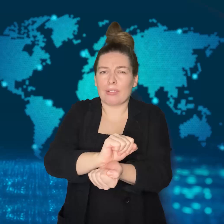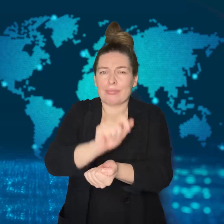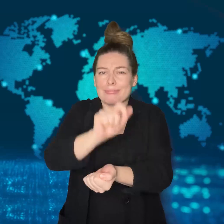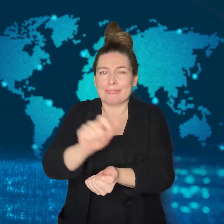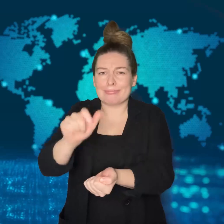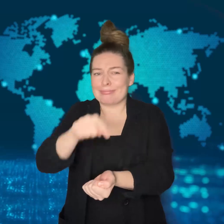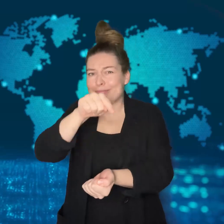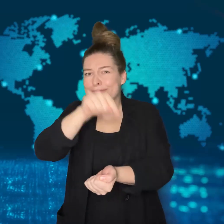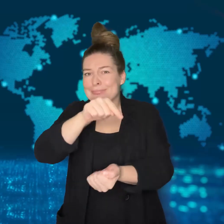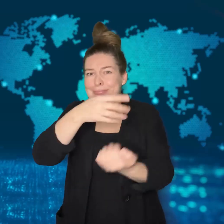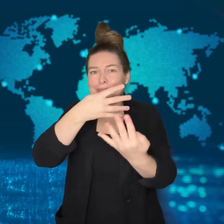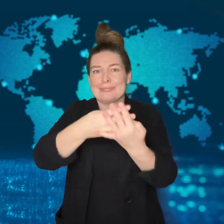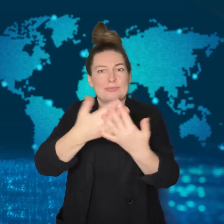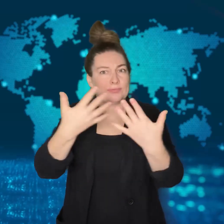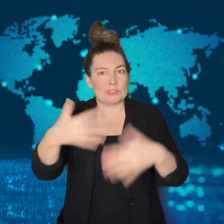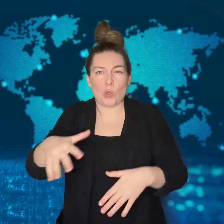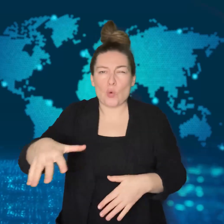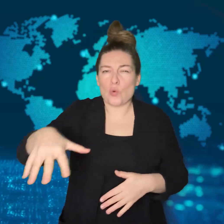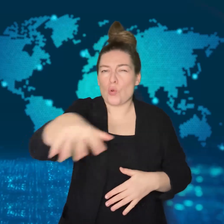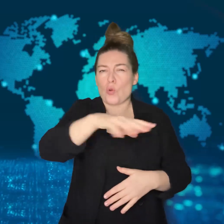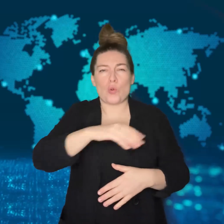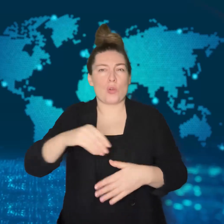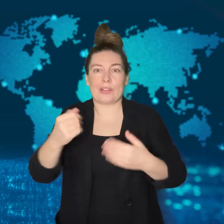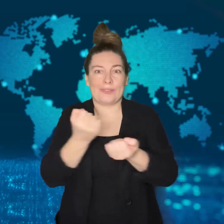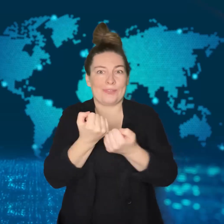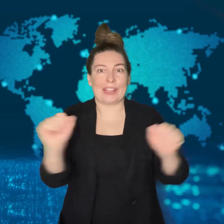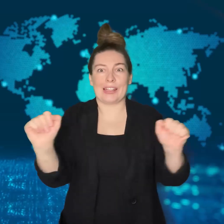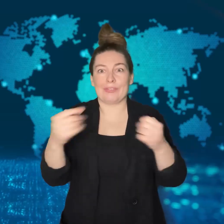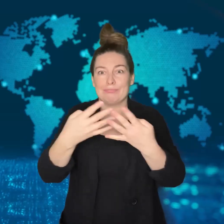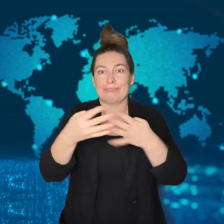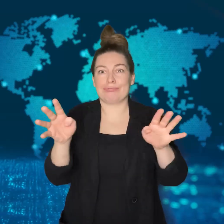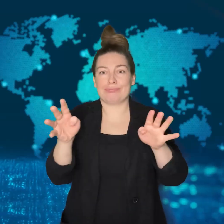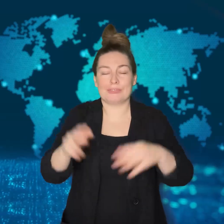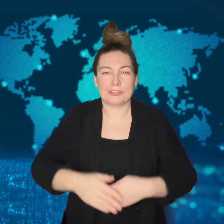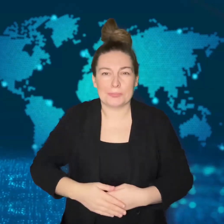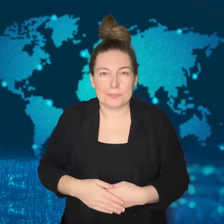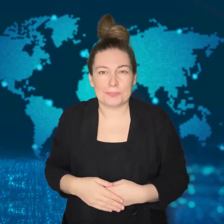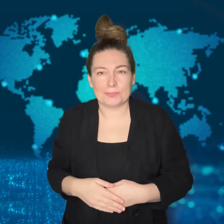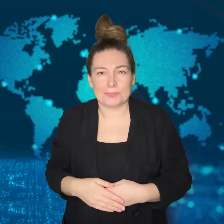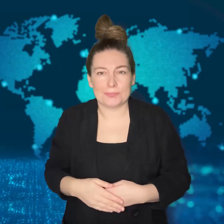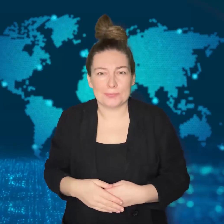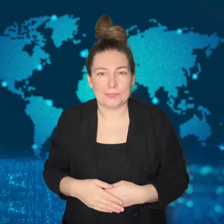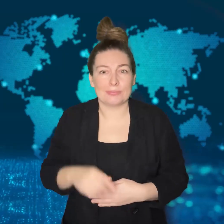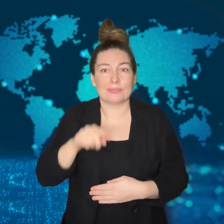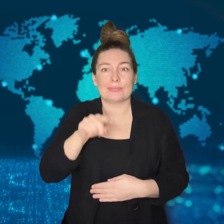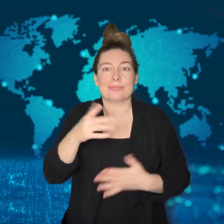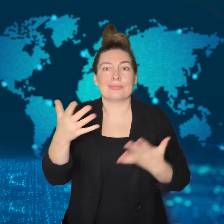and hidden under the prison.